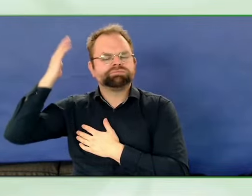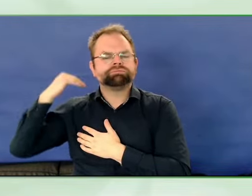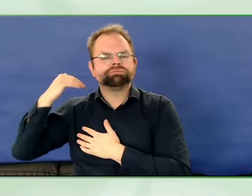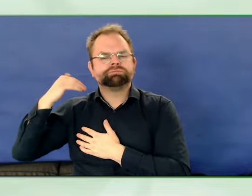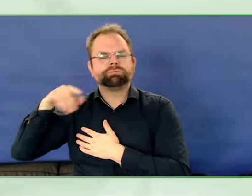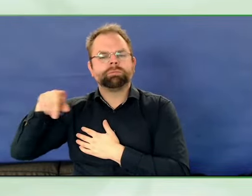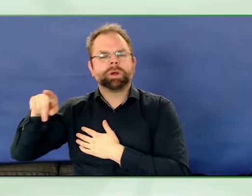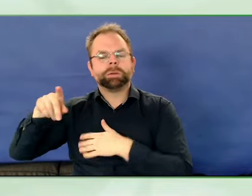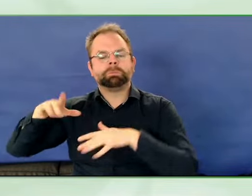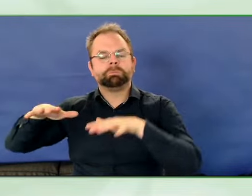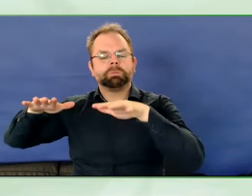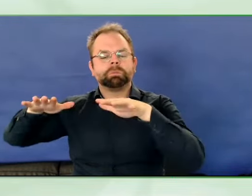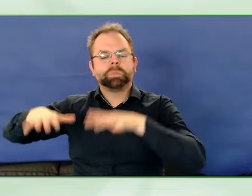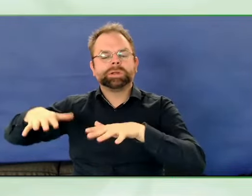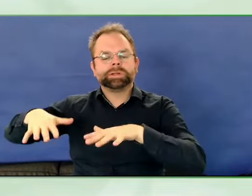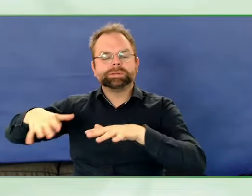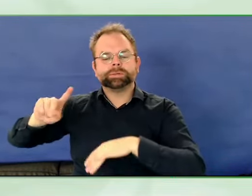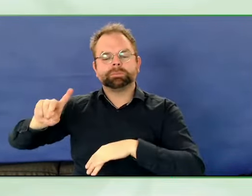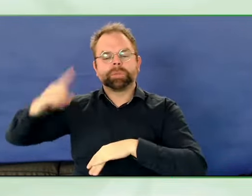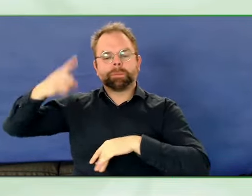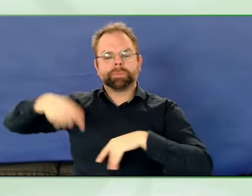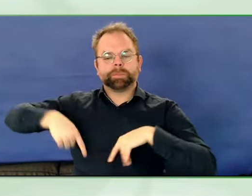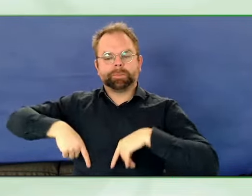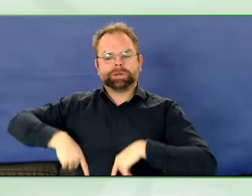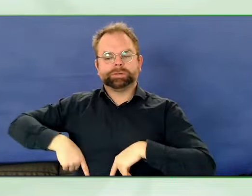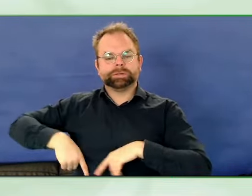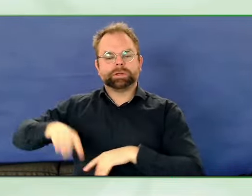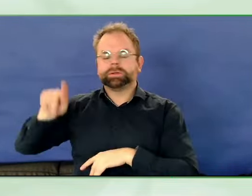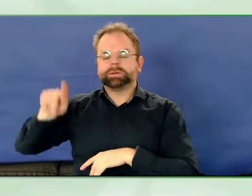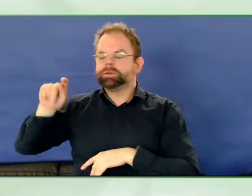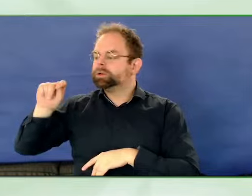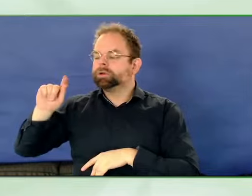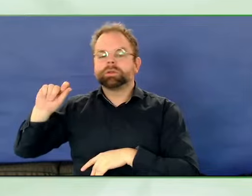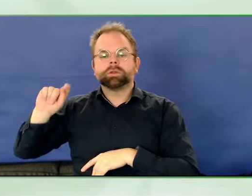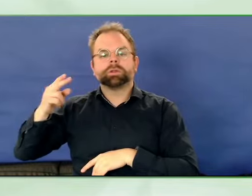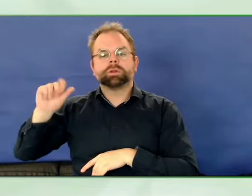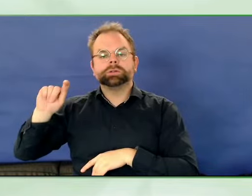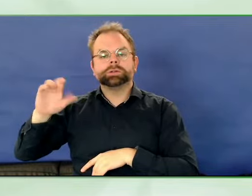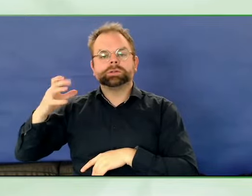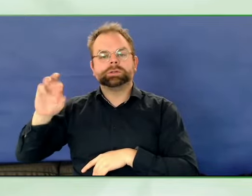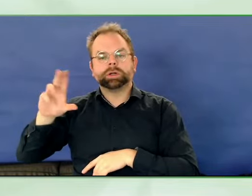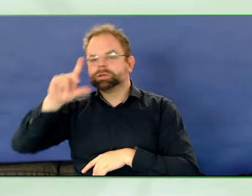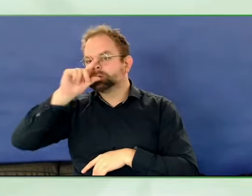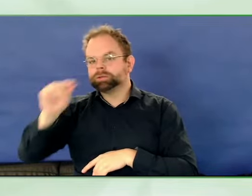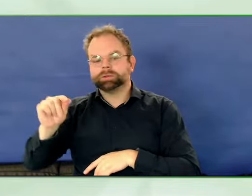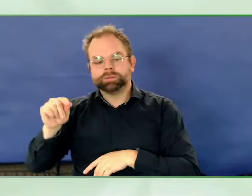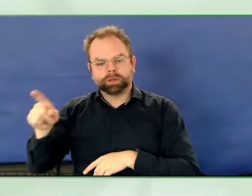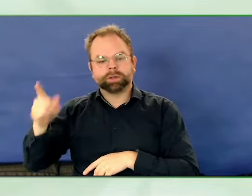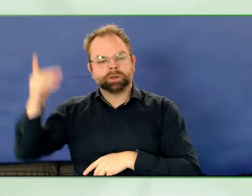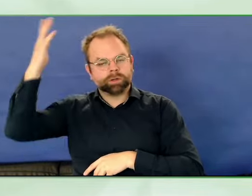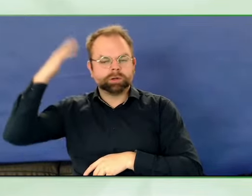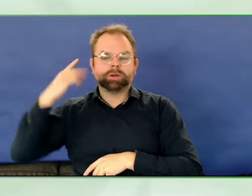You should have a car and if you do not your house, something along those lines.